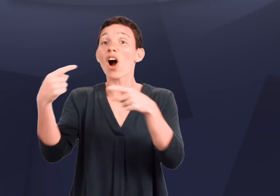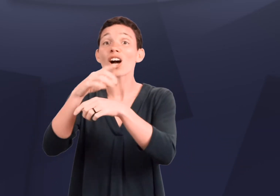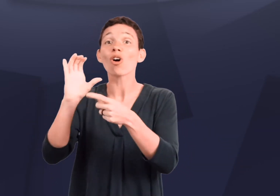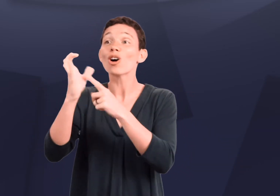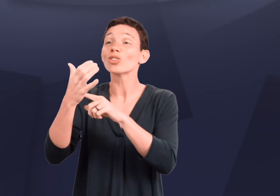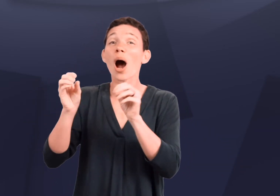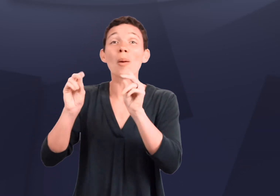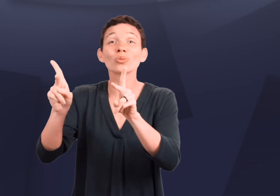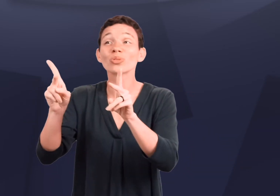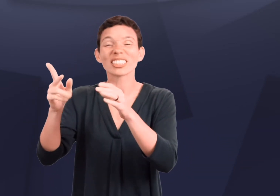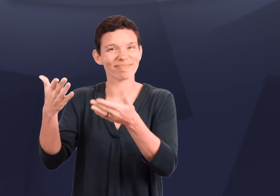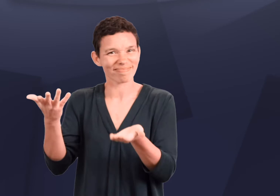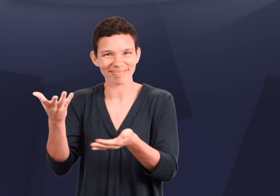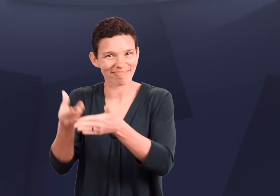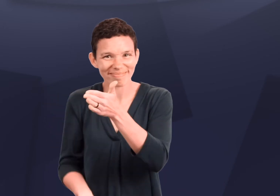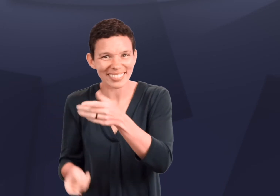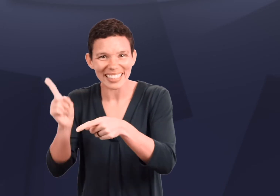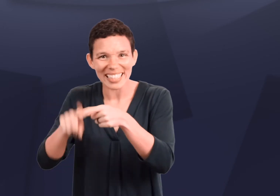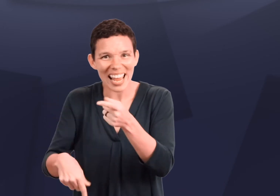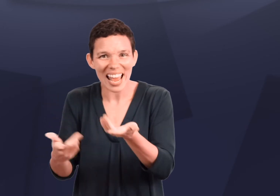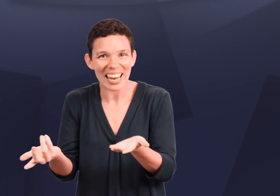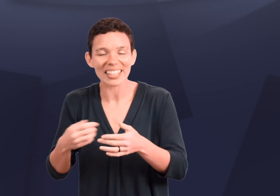and cross-cultural conversation is no longer possible.